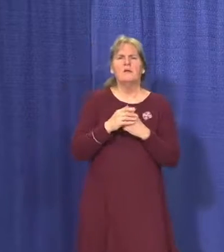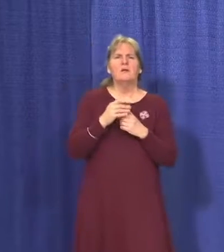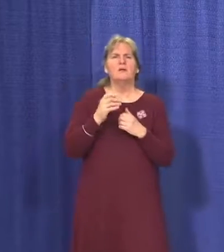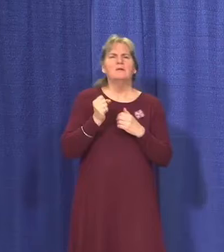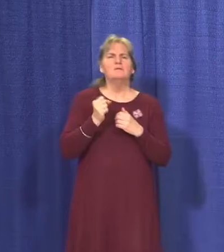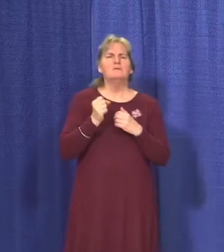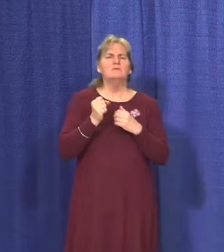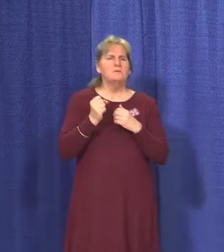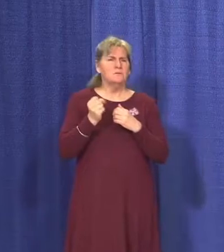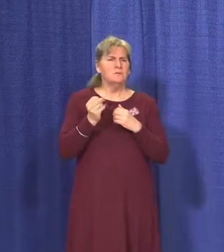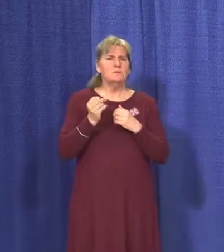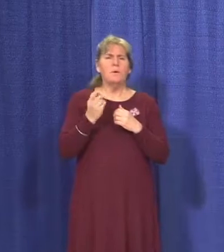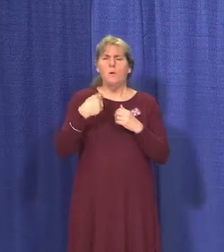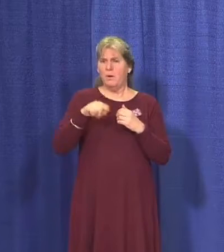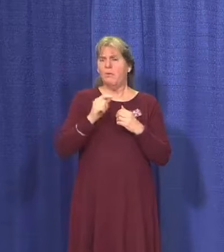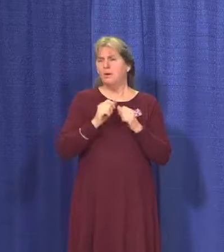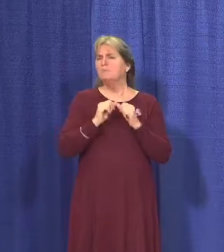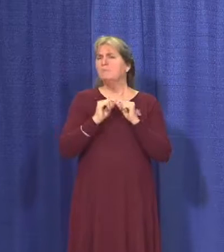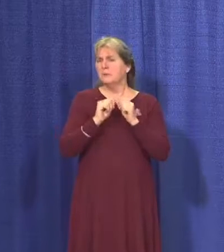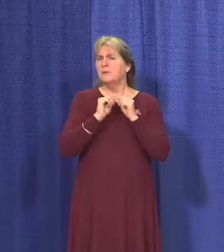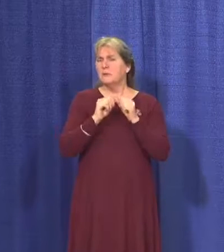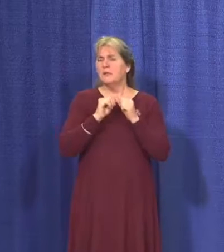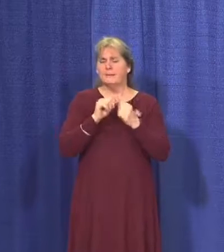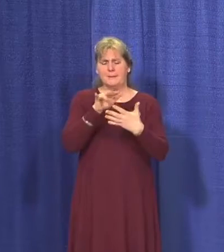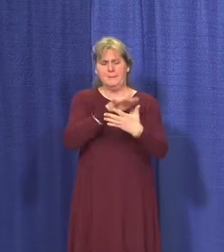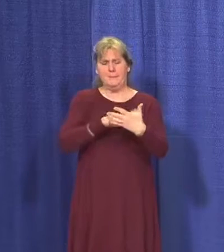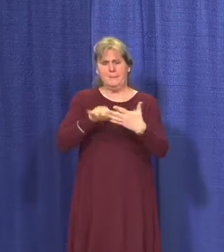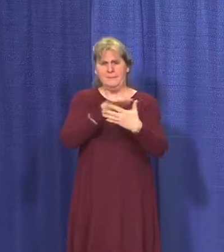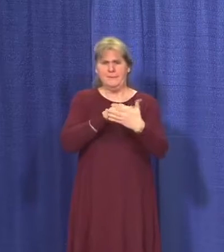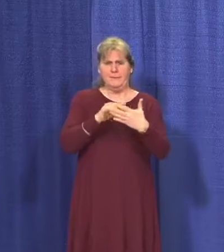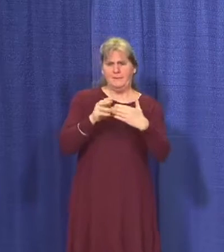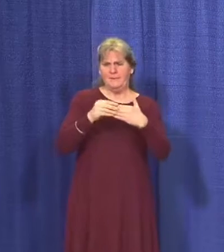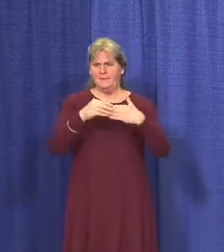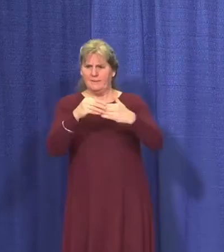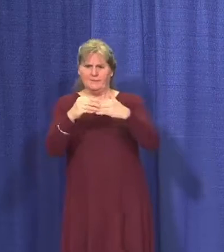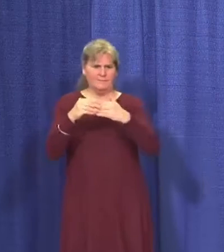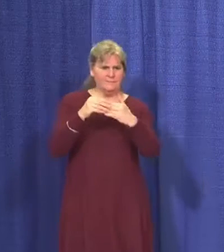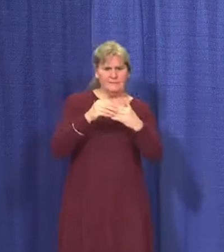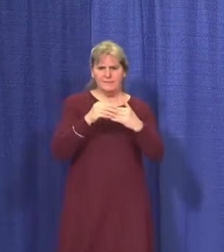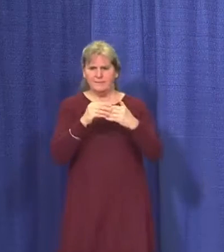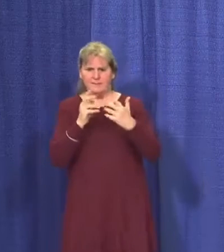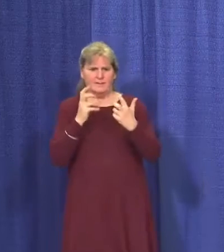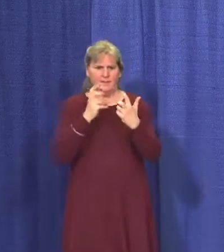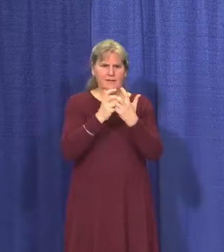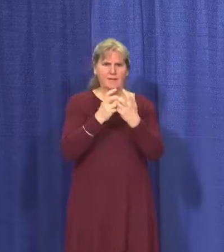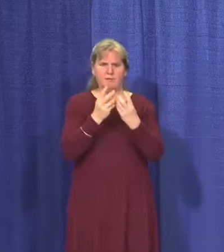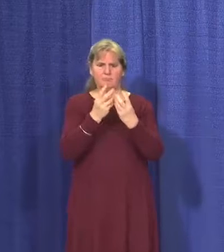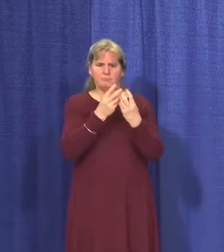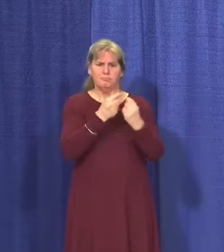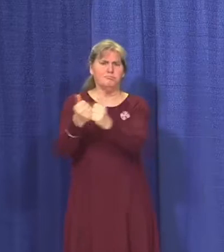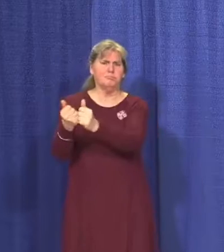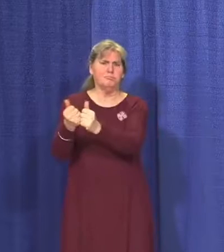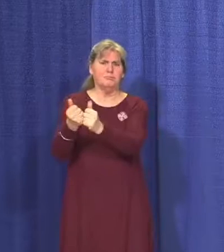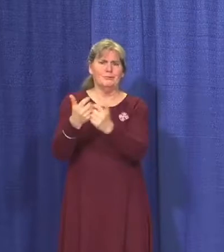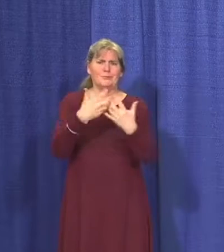partnership funds, and we will continue to look at flexibility and making it as seamless as